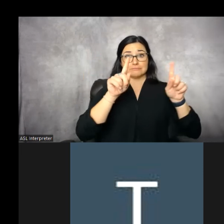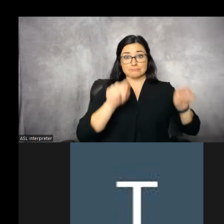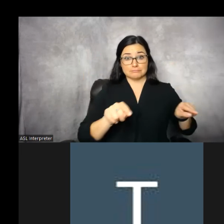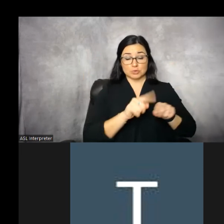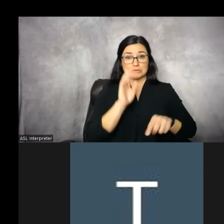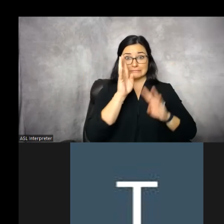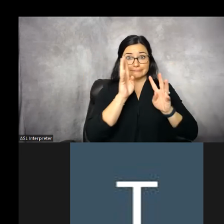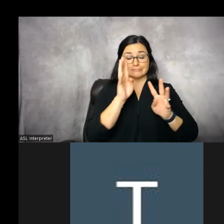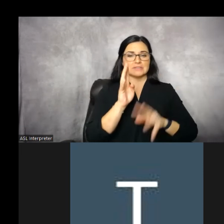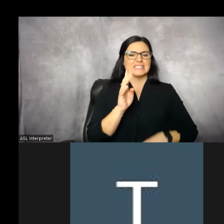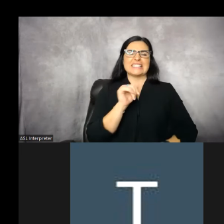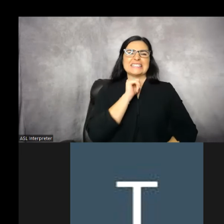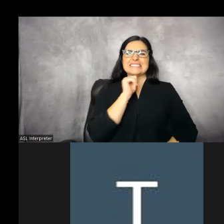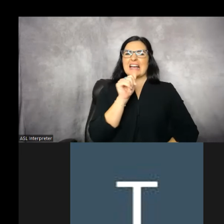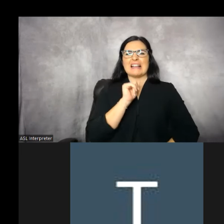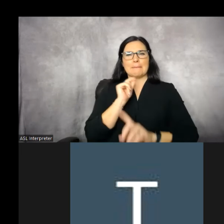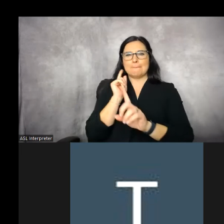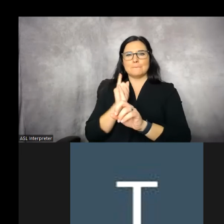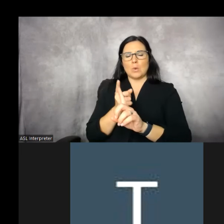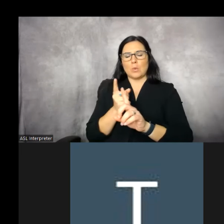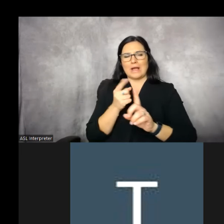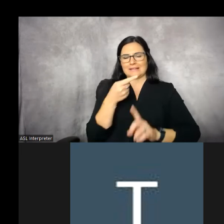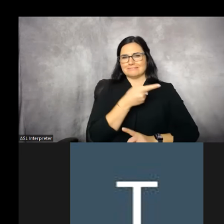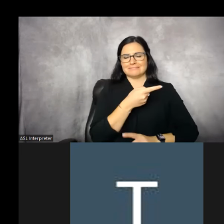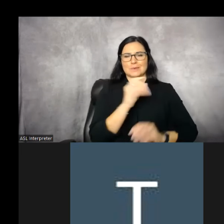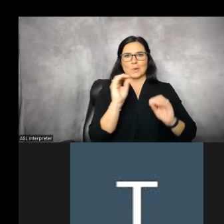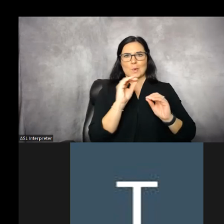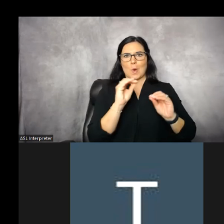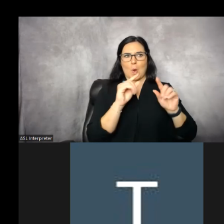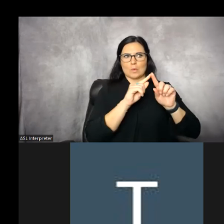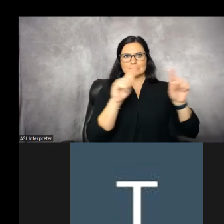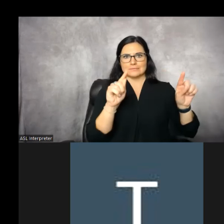of missed the main point which was there was no area to describe what the alternate means of access were.